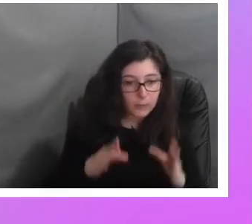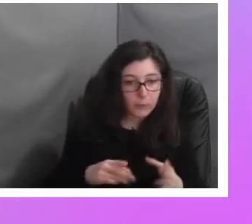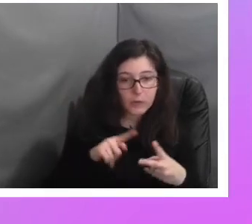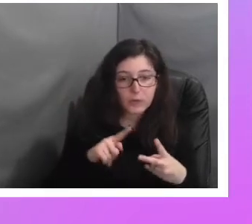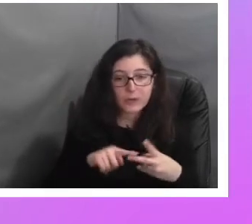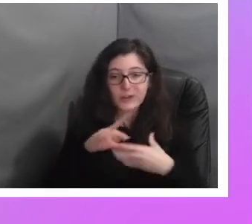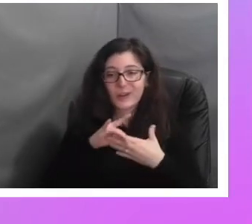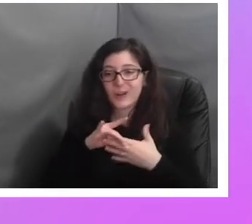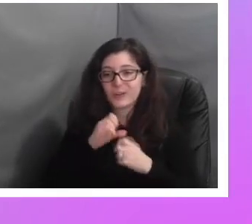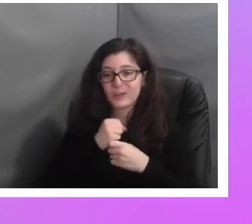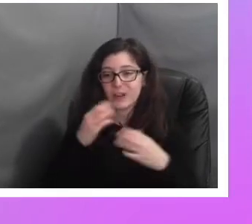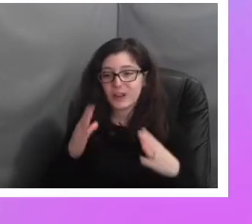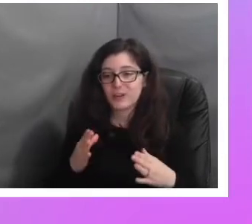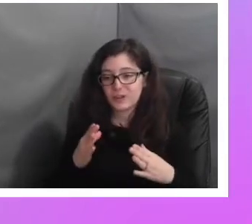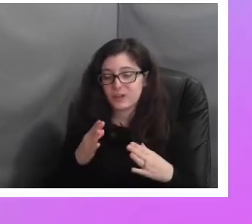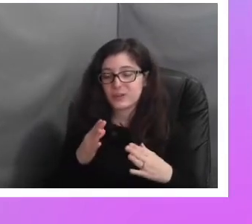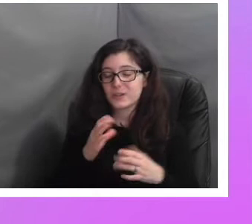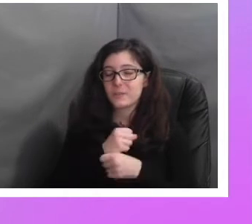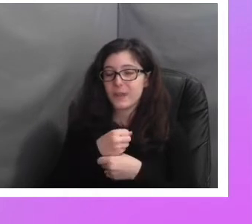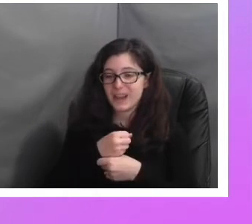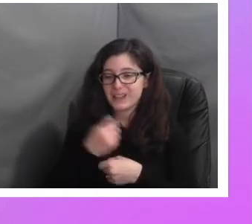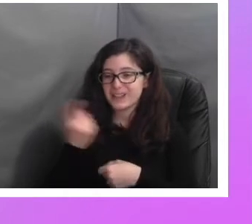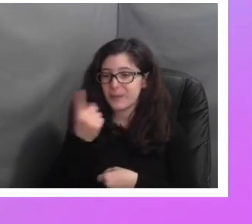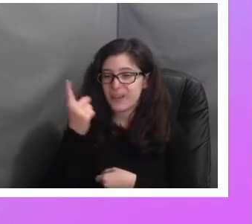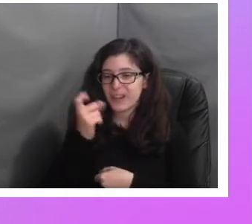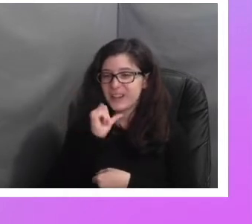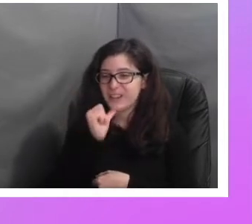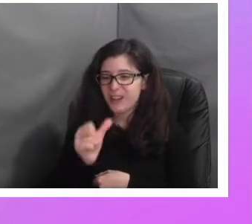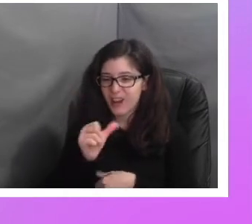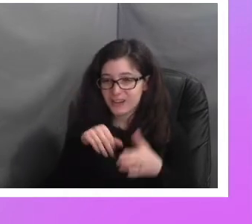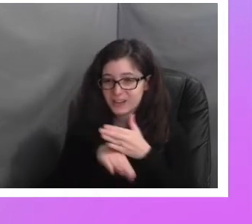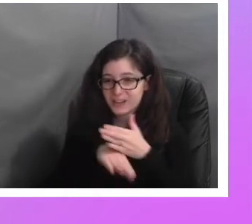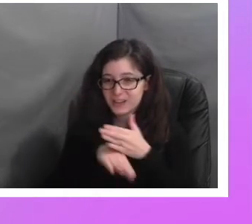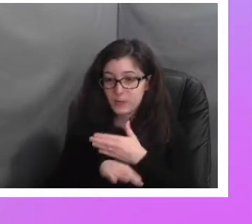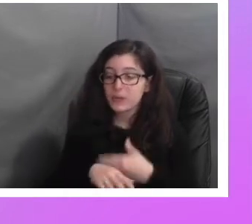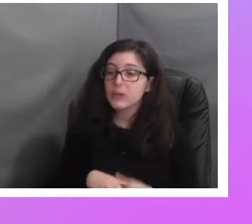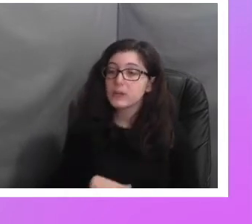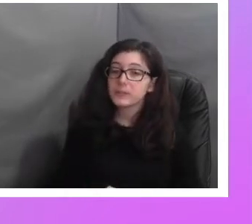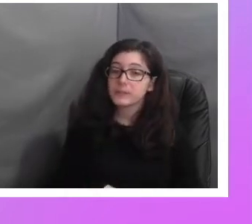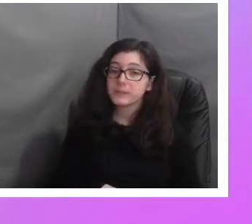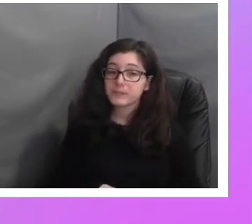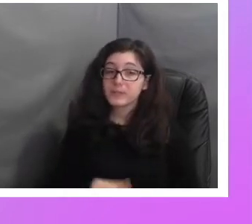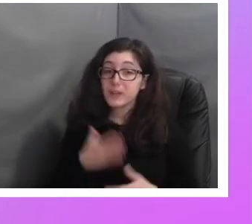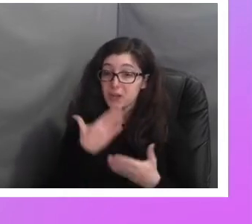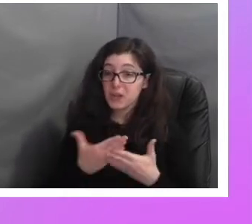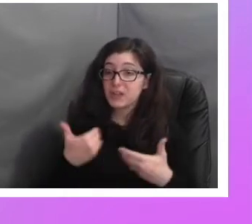So it's great to have a bottleneck, but if a developer keeps putting things up